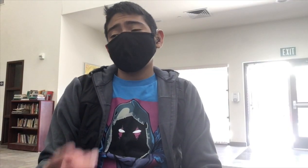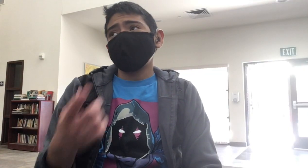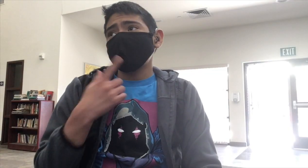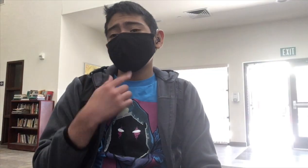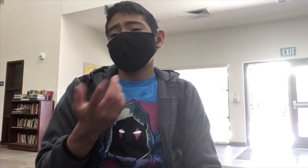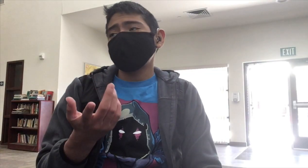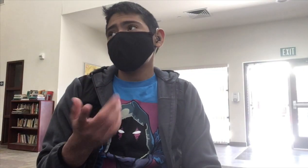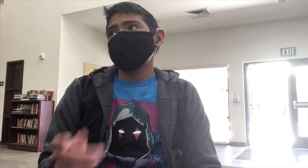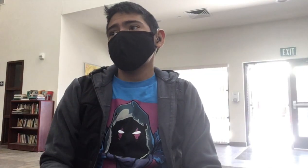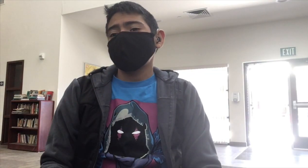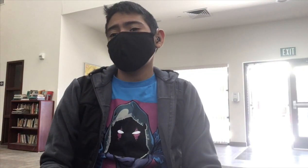Is leaving the school.